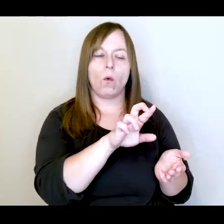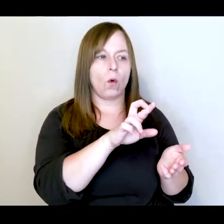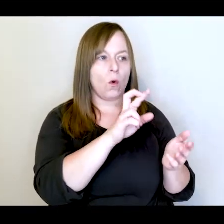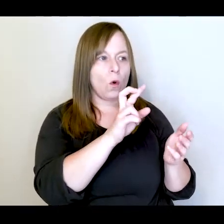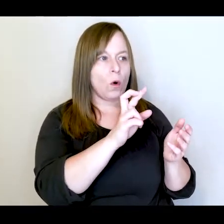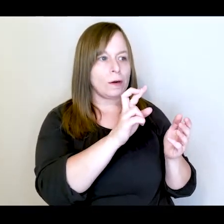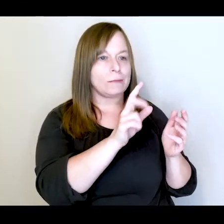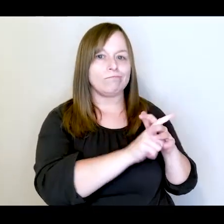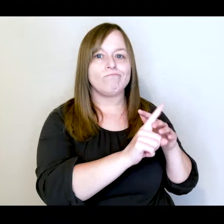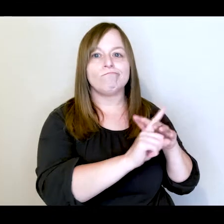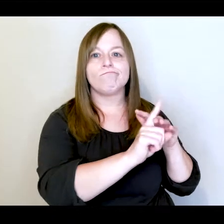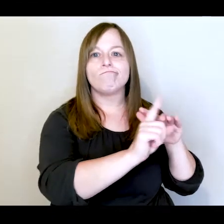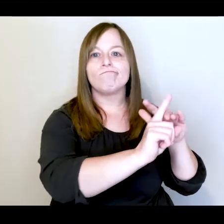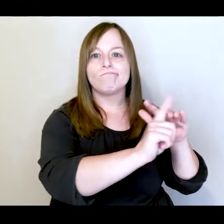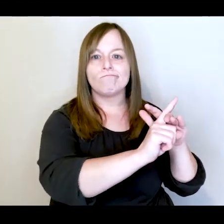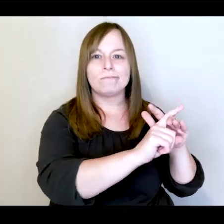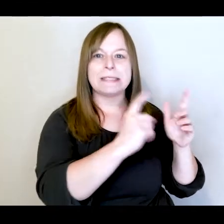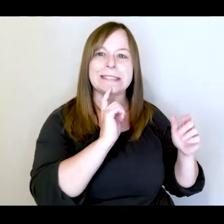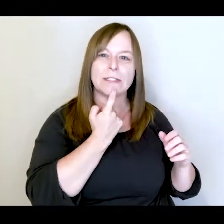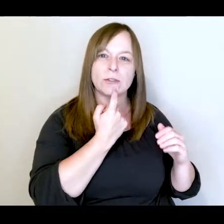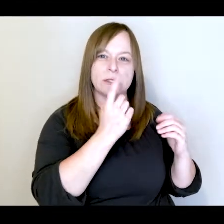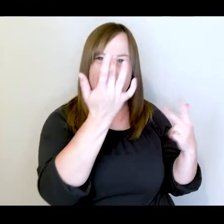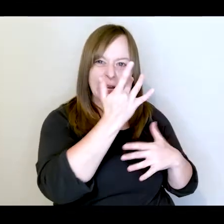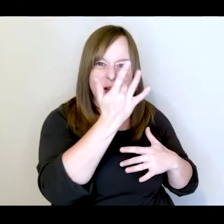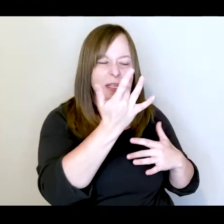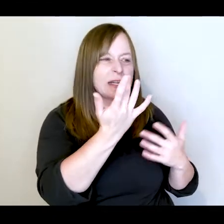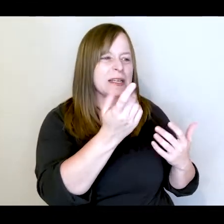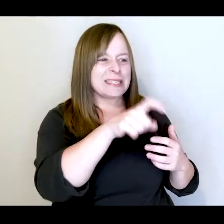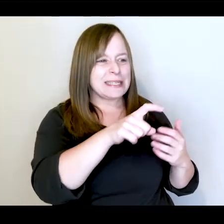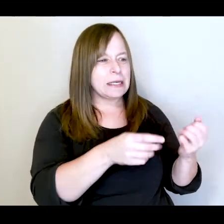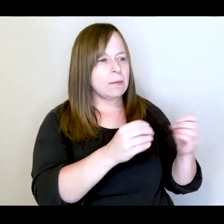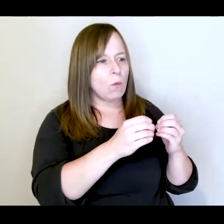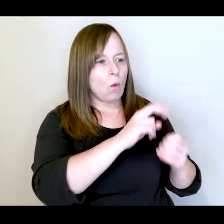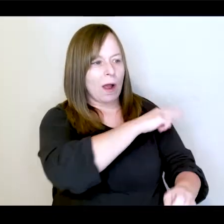chronic illness that has gotten to the point where, you know, they need